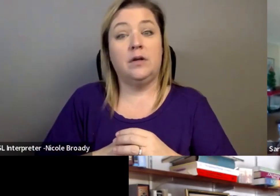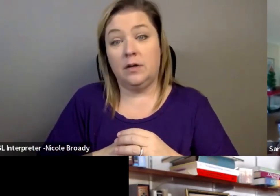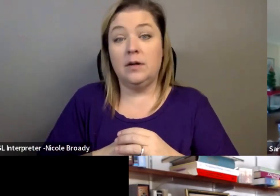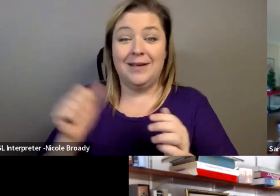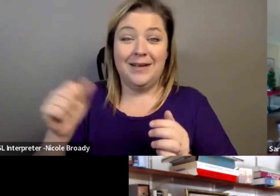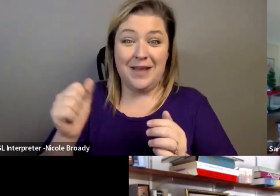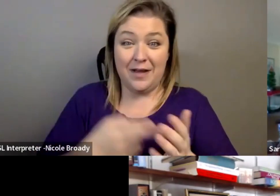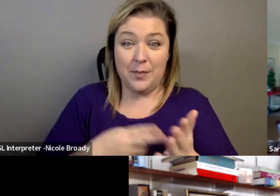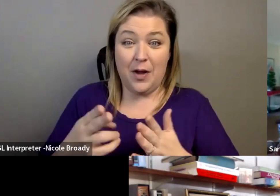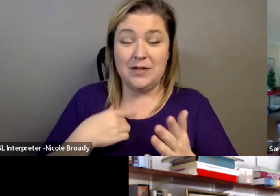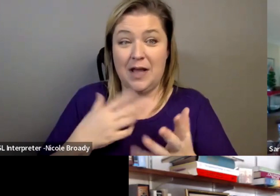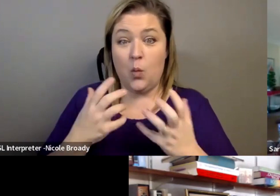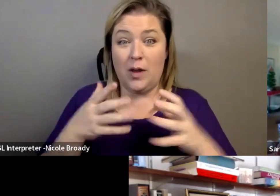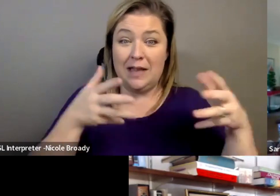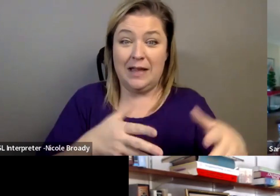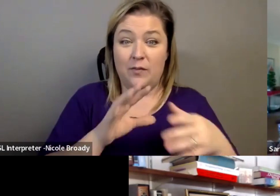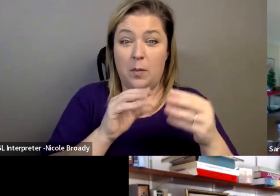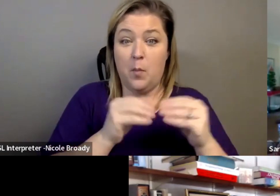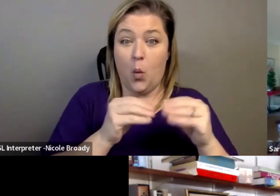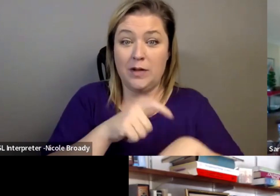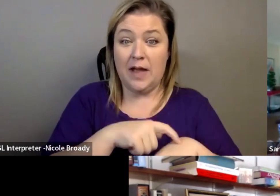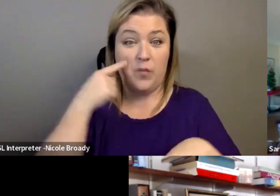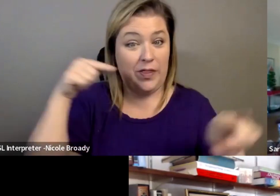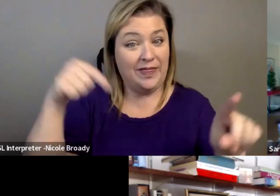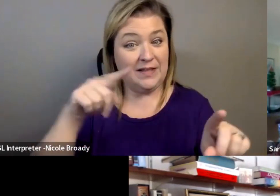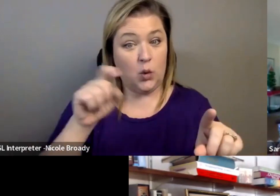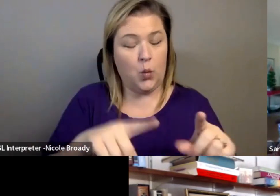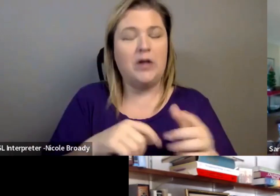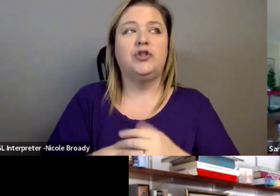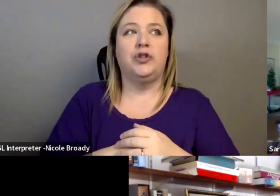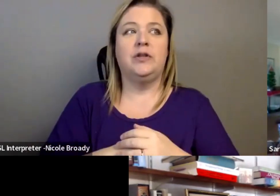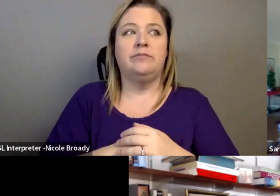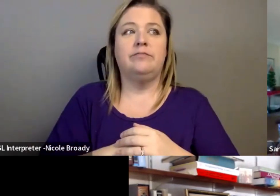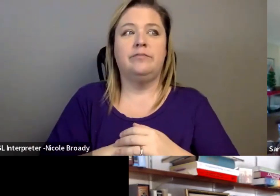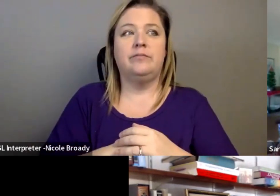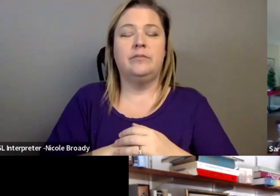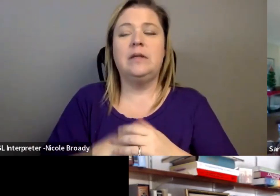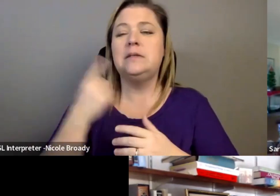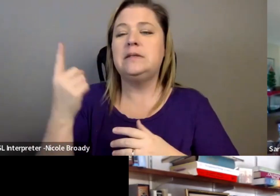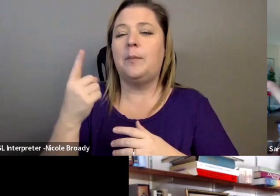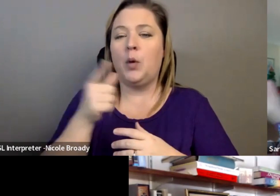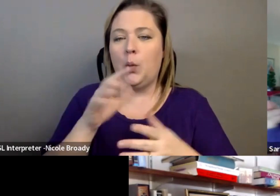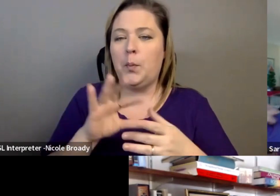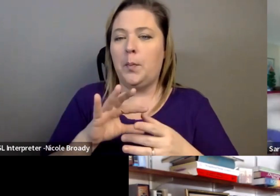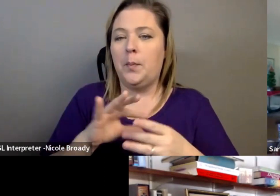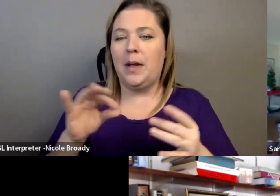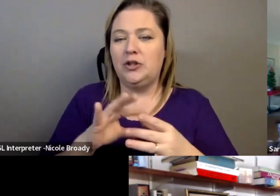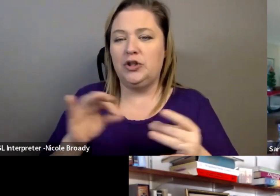then for the first one. As someone as Brooke mentioned in the comments with COVID, quote, unquote, winding down, we've